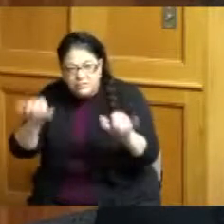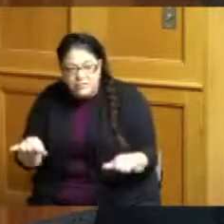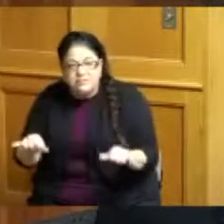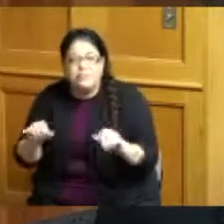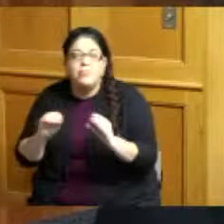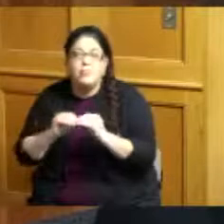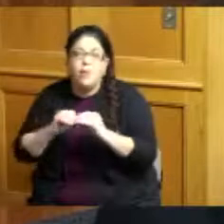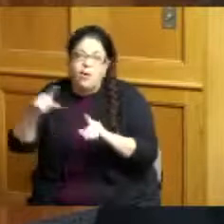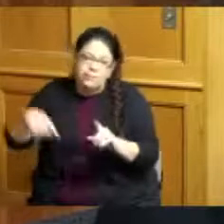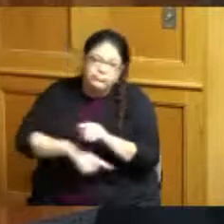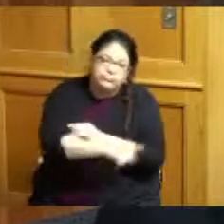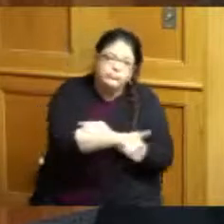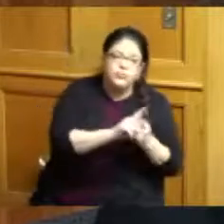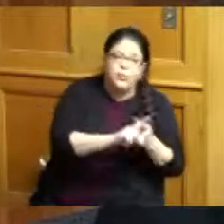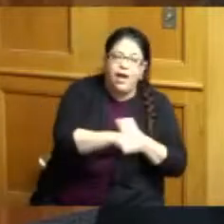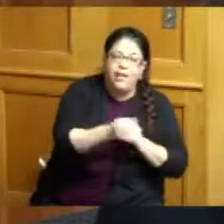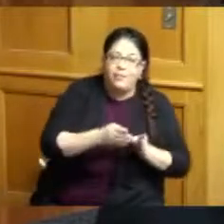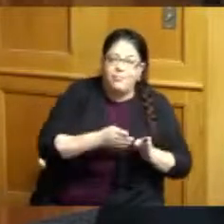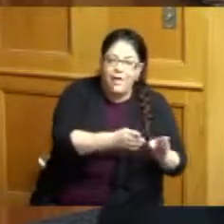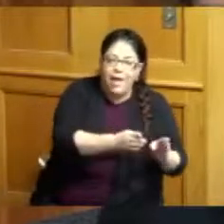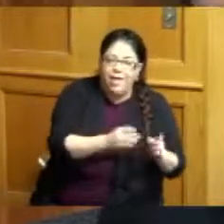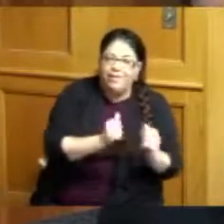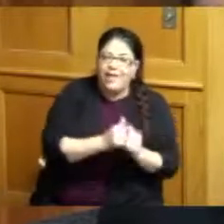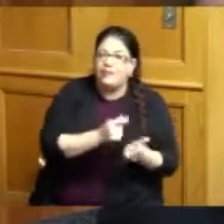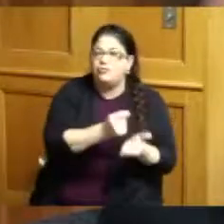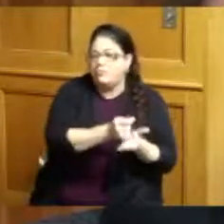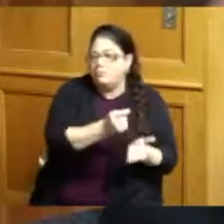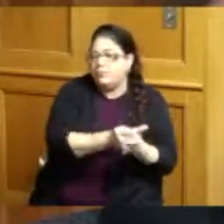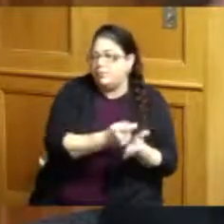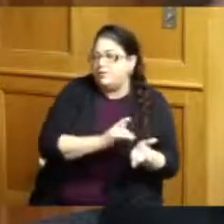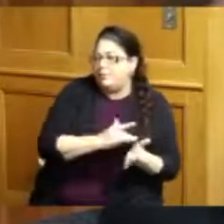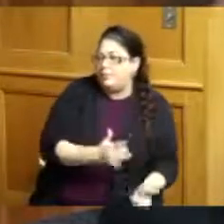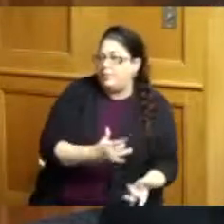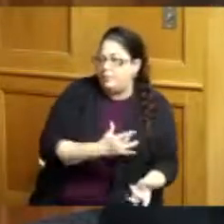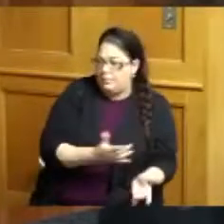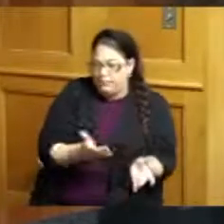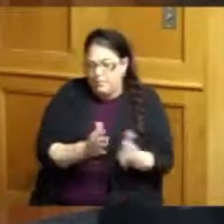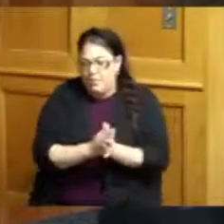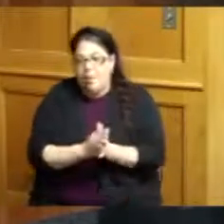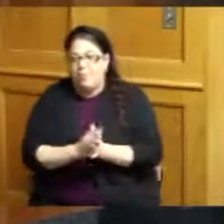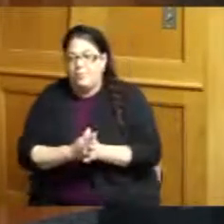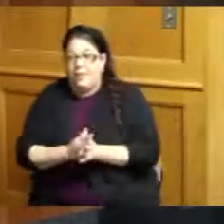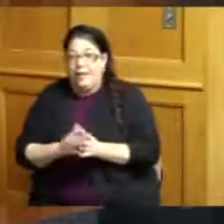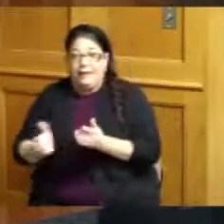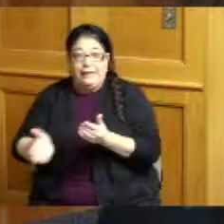appropriate path which is oftentimes treatment so the this is no small task to get these kind of